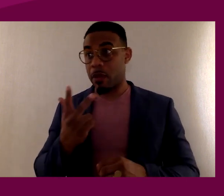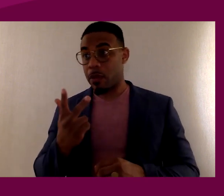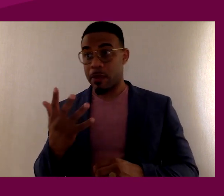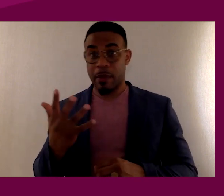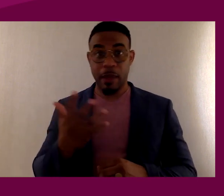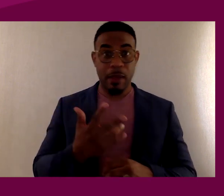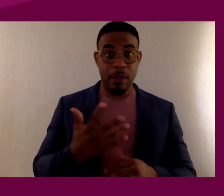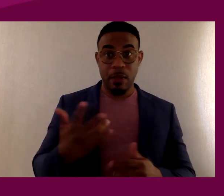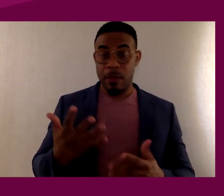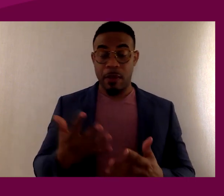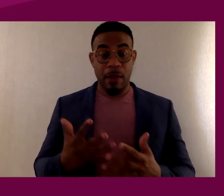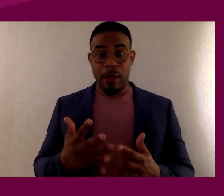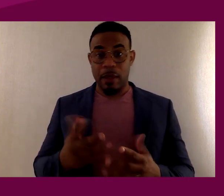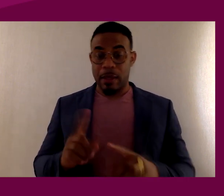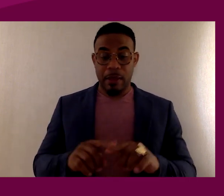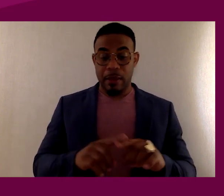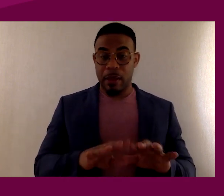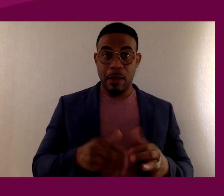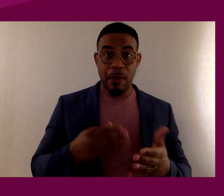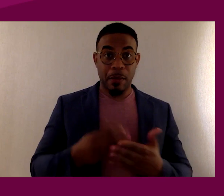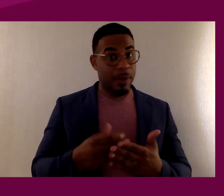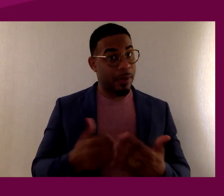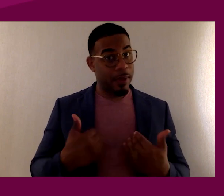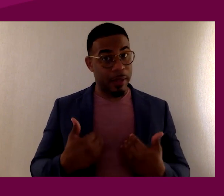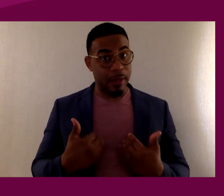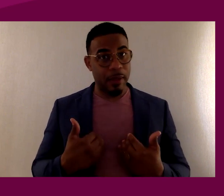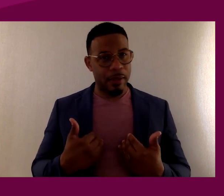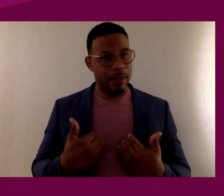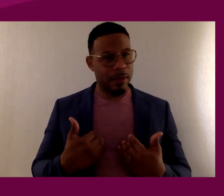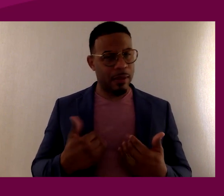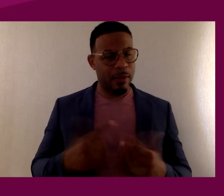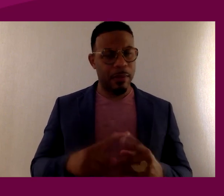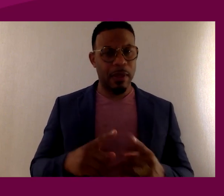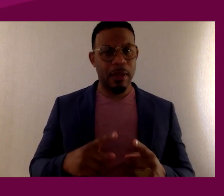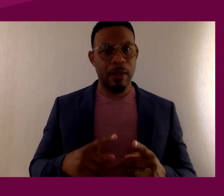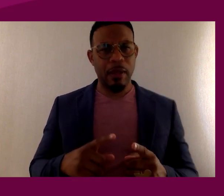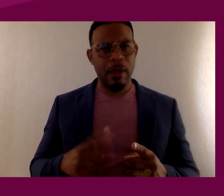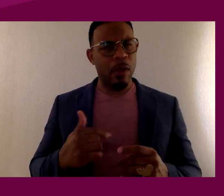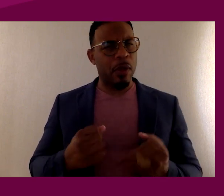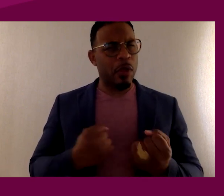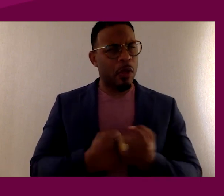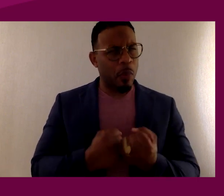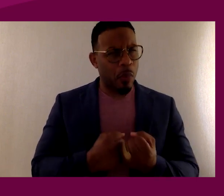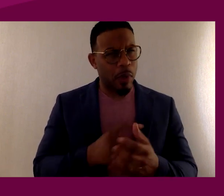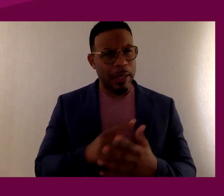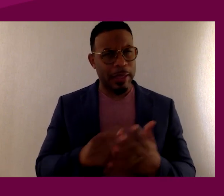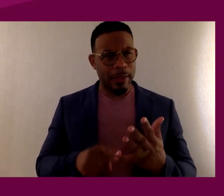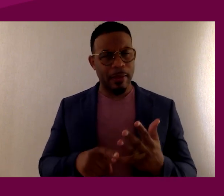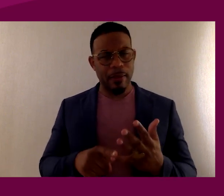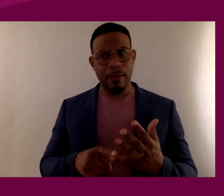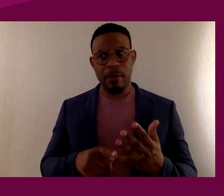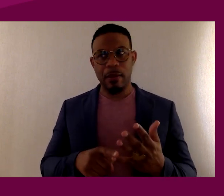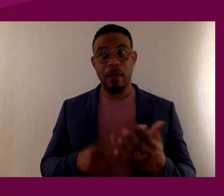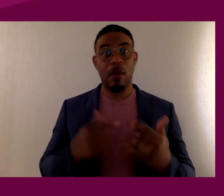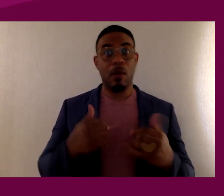could be two people, team could be three or five depending on how much money we had. But we support